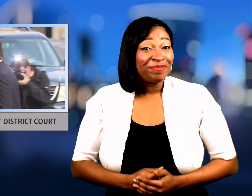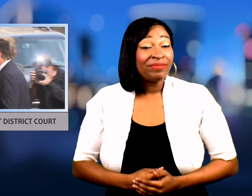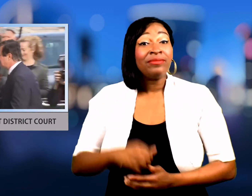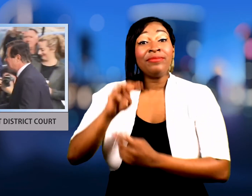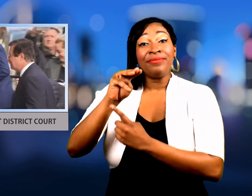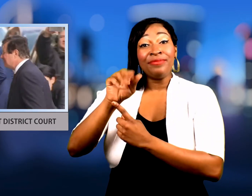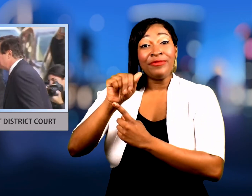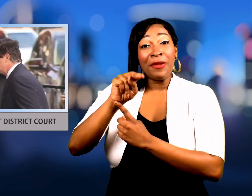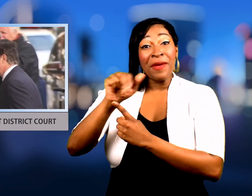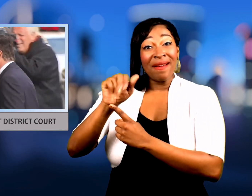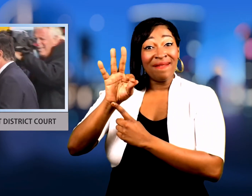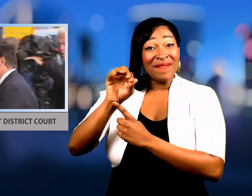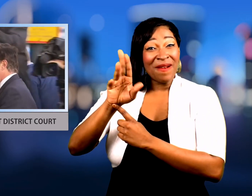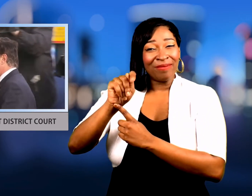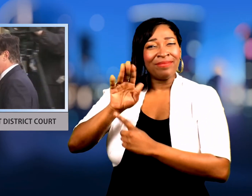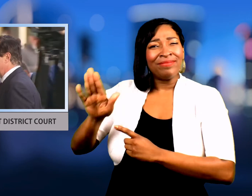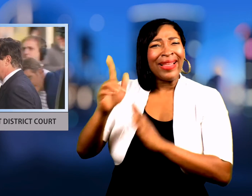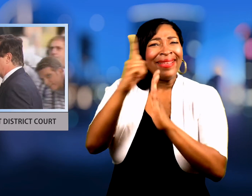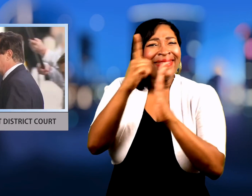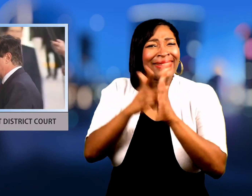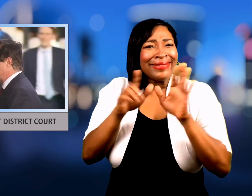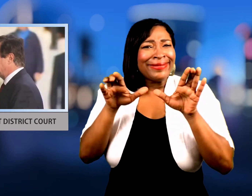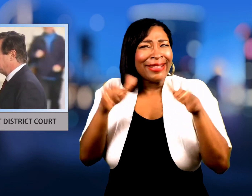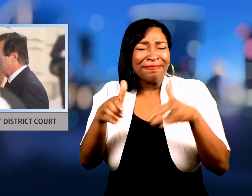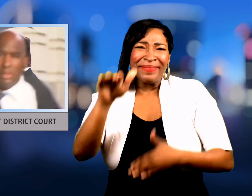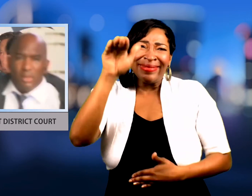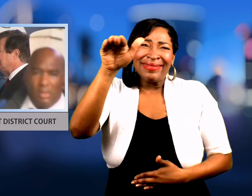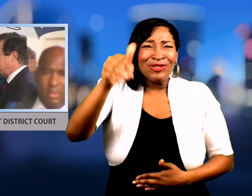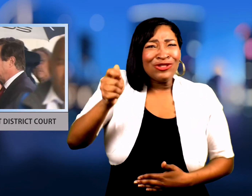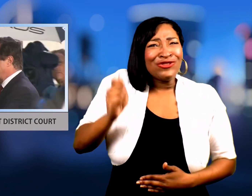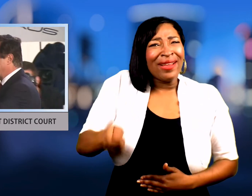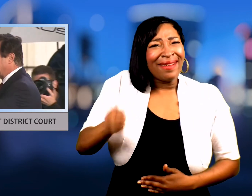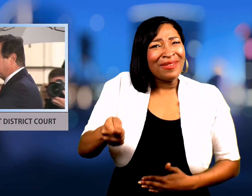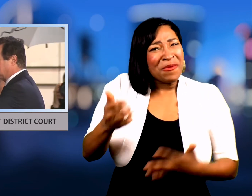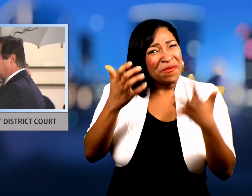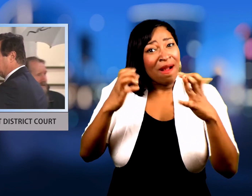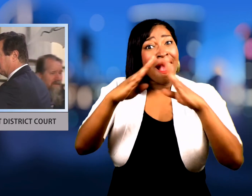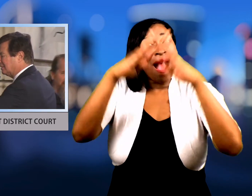Manafort's legal team wanted the judge to loosen the